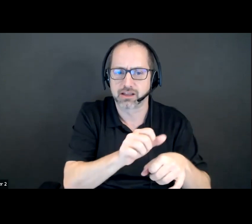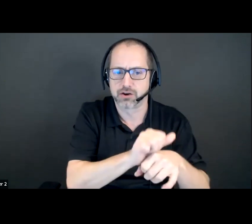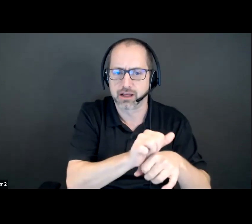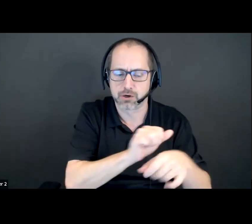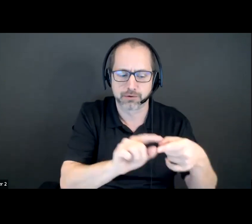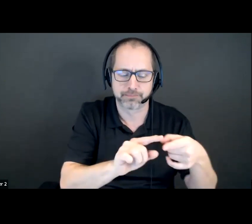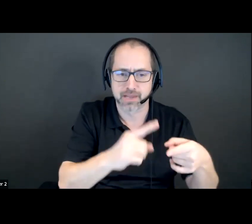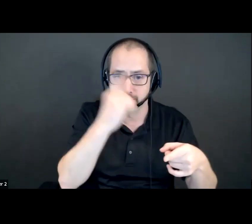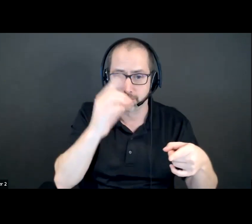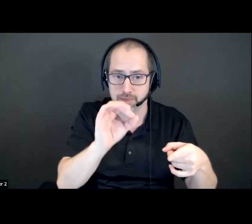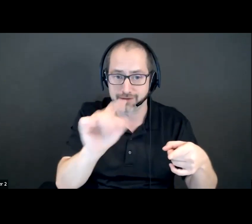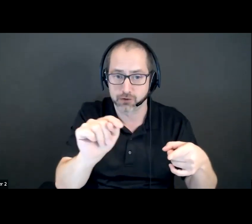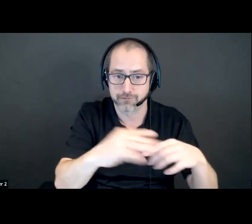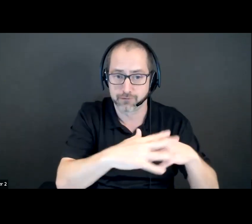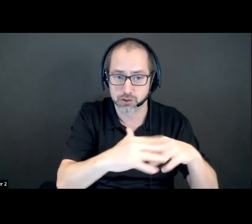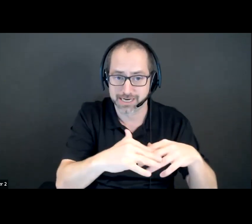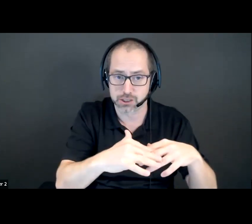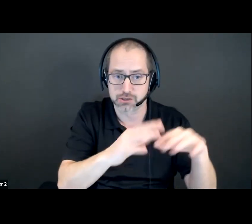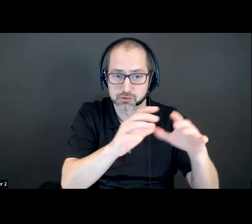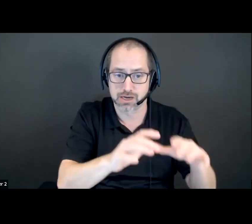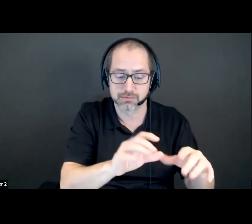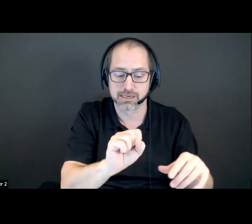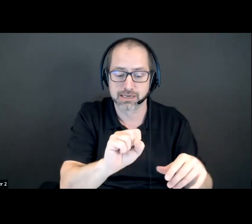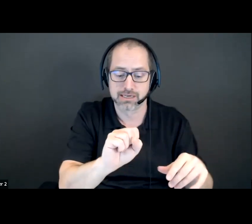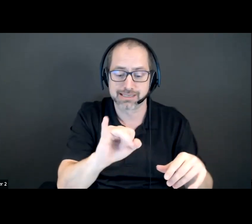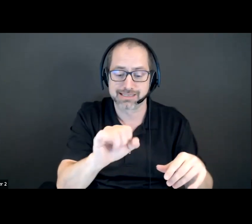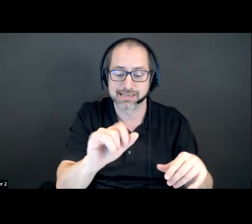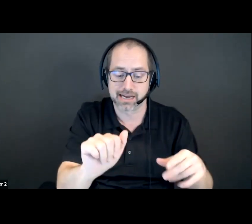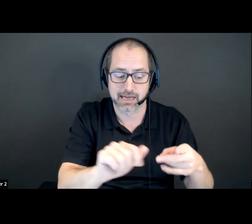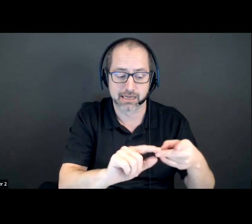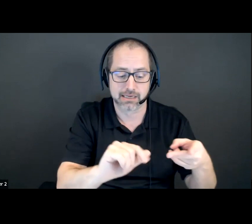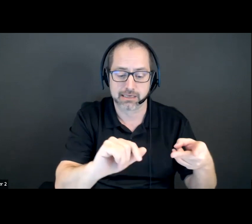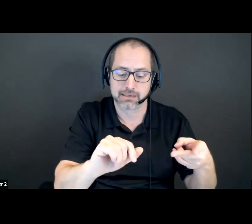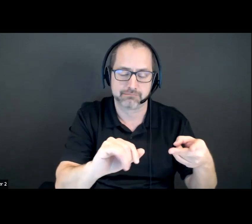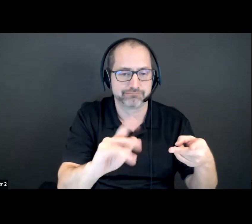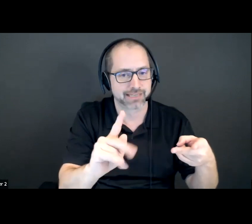Blackfoot First Nations tribes of the Siksika, the Piikani, the Kainai, the Stoney-Nakoda First